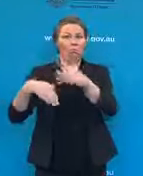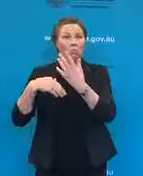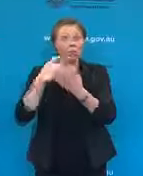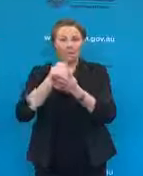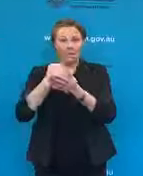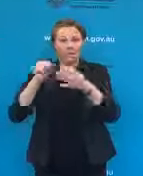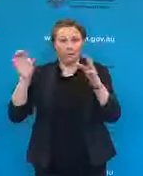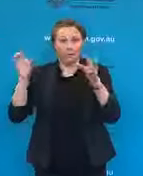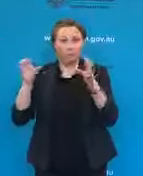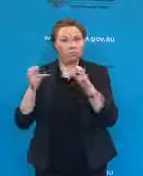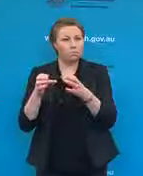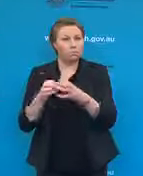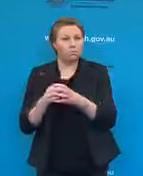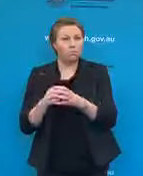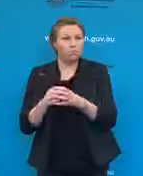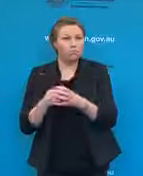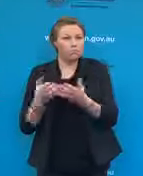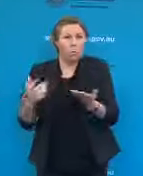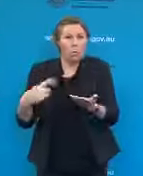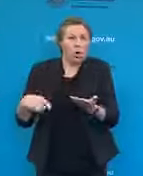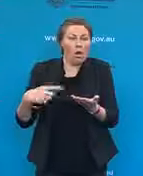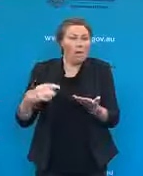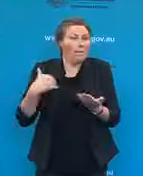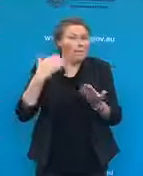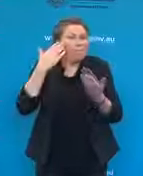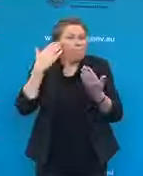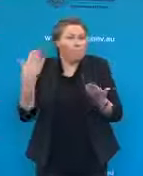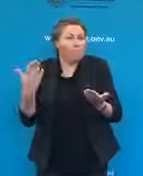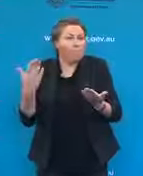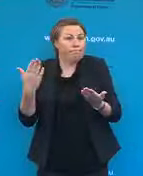better control than Victoria. There could be a lot of reasons for that. The